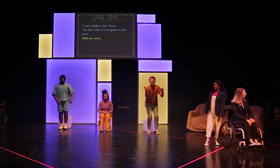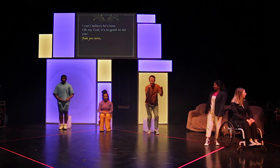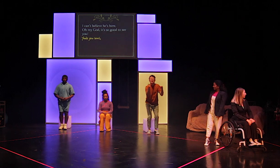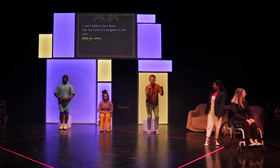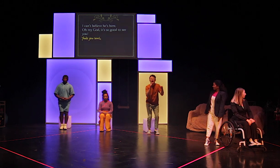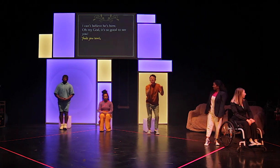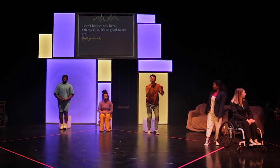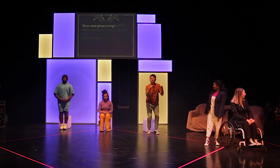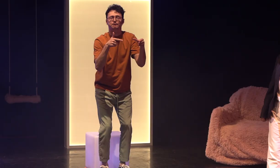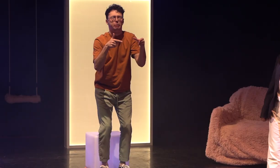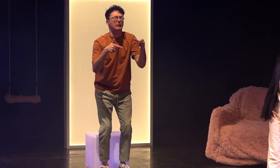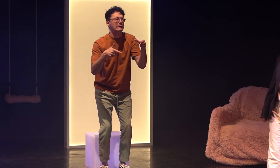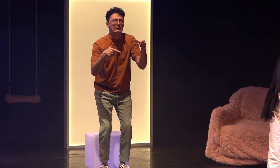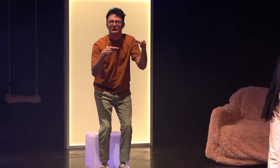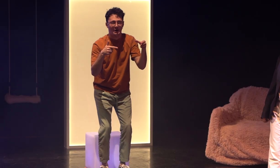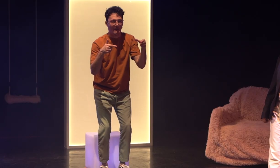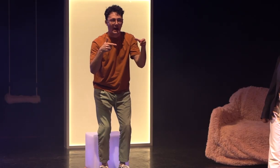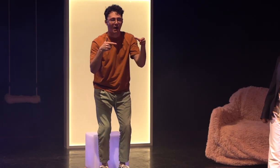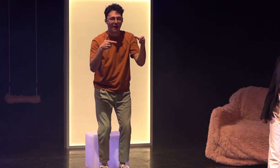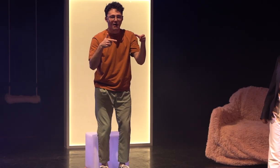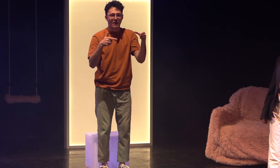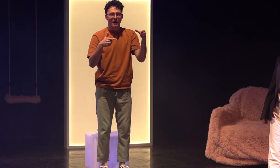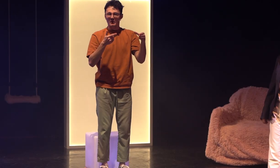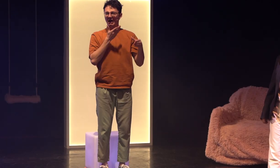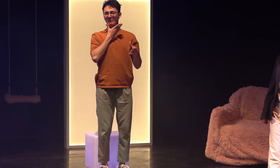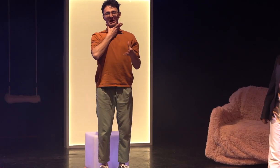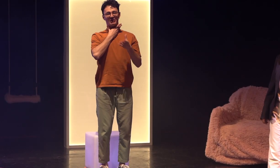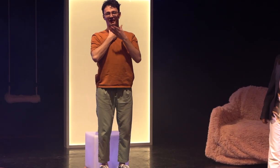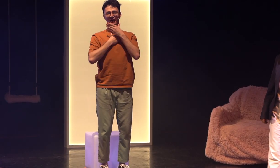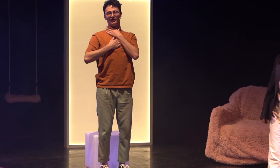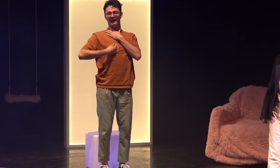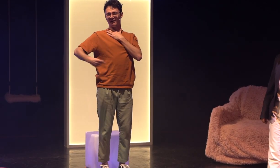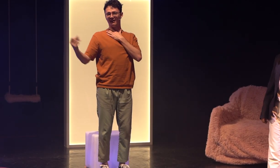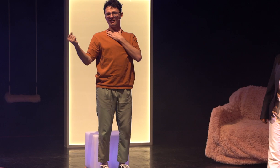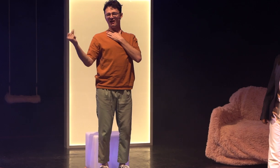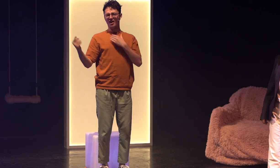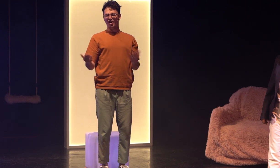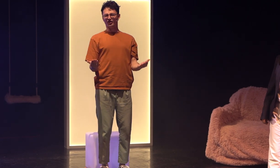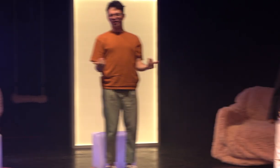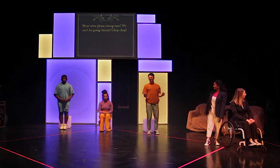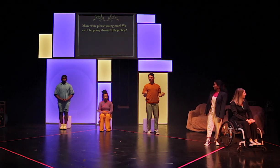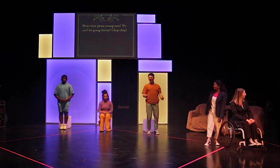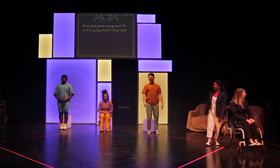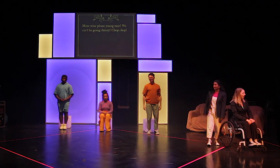[SPLUTTERING] More wine please, young man. We can't be going thirsty. Chop chop.